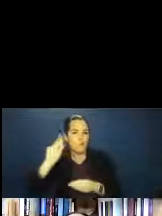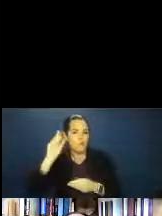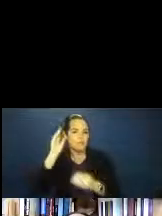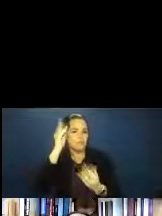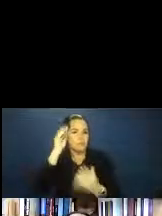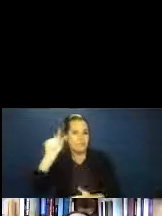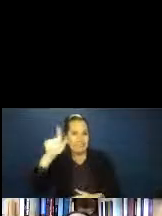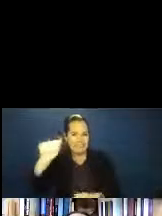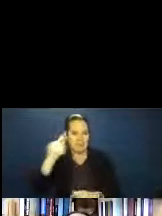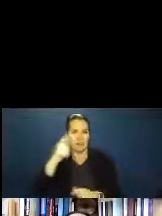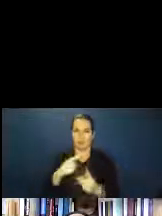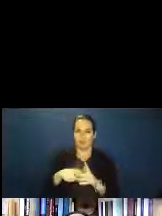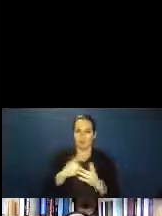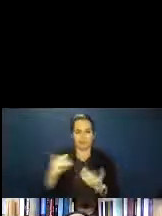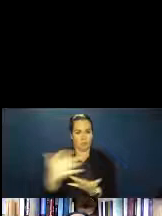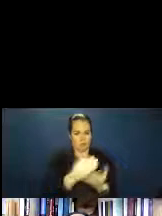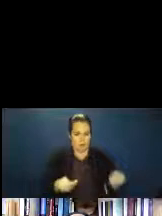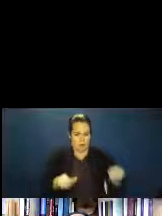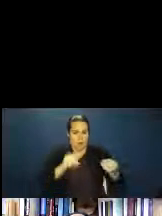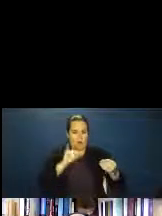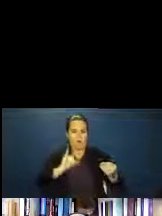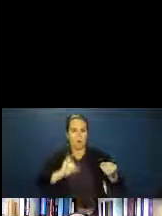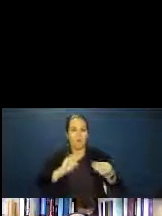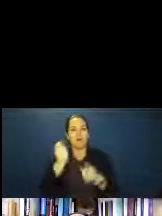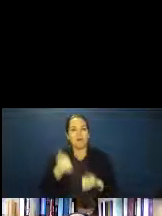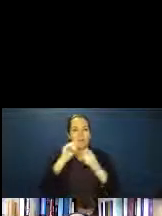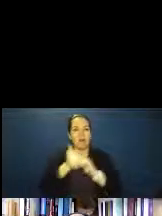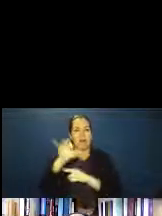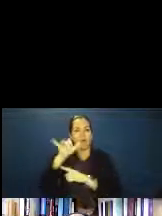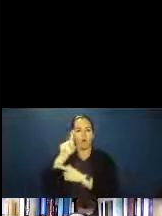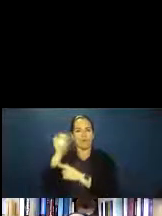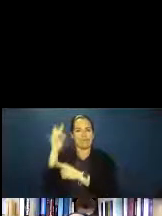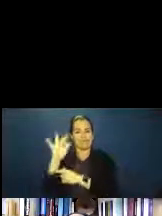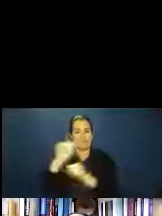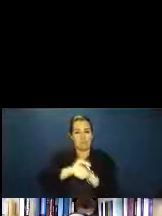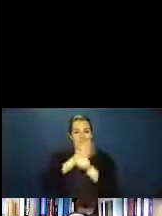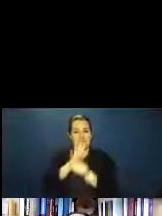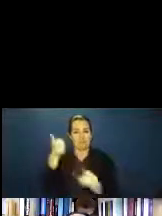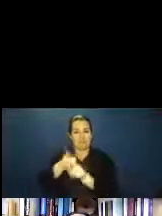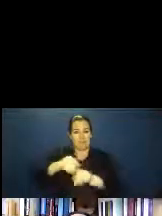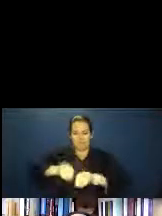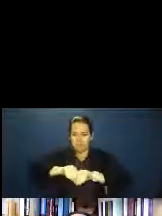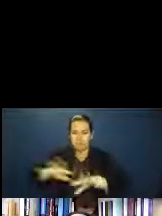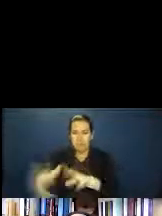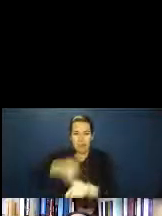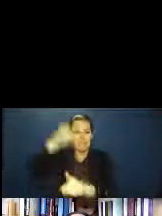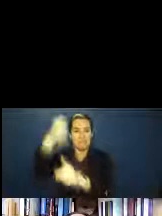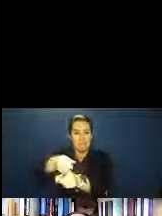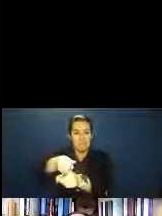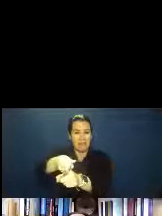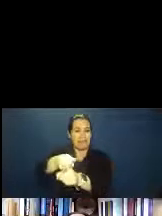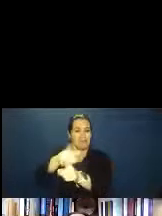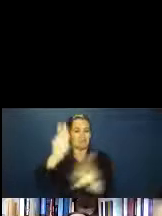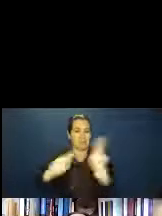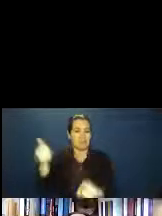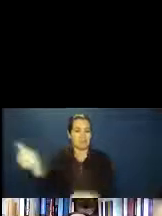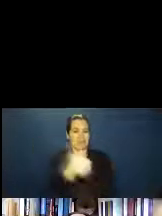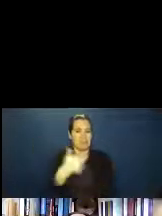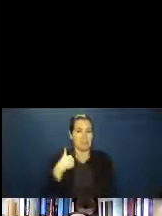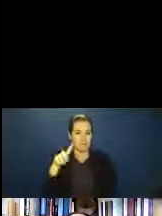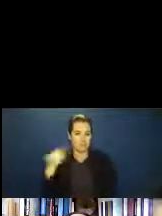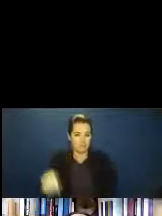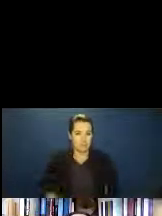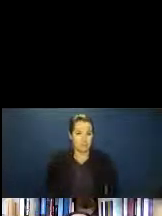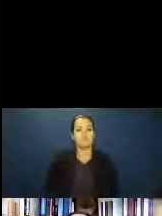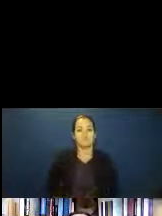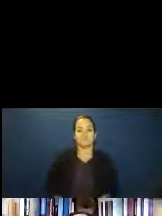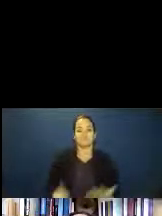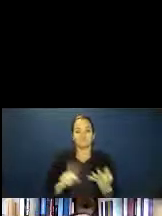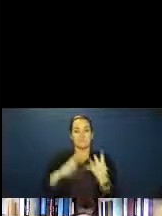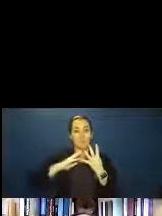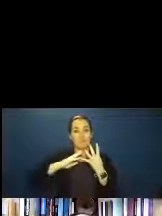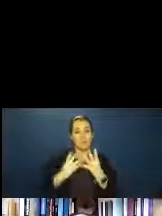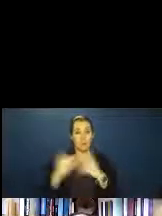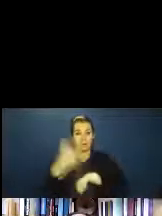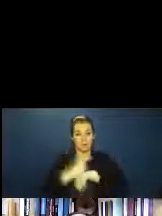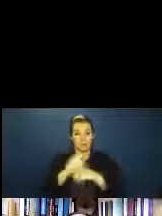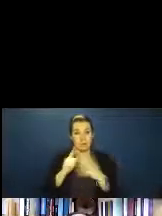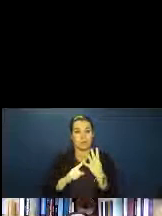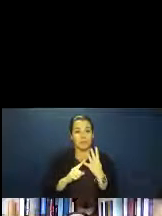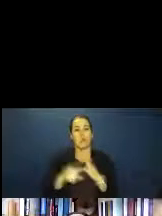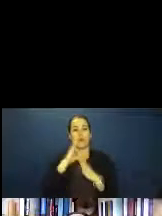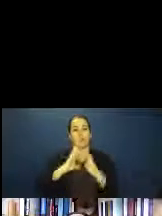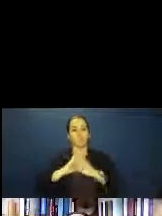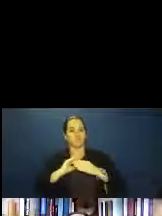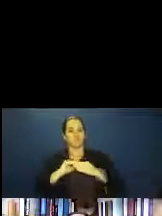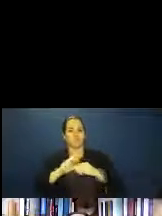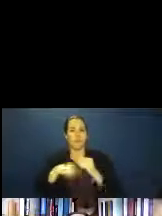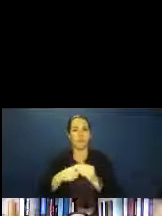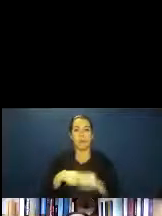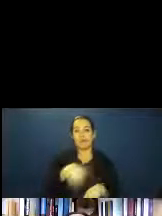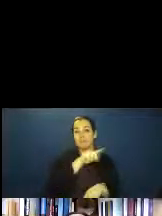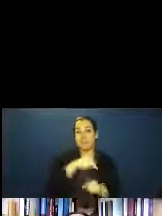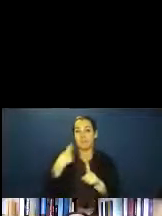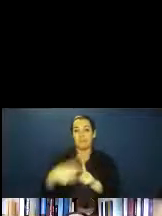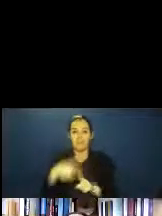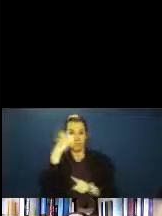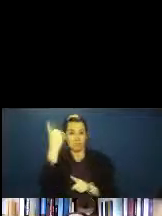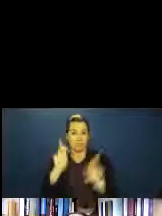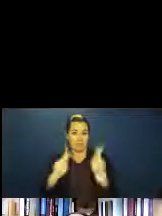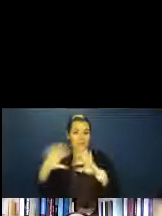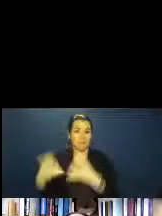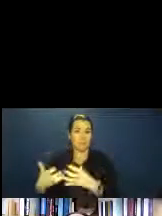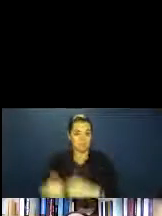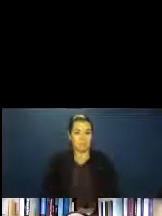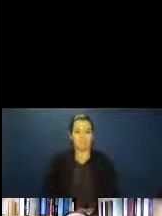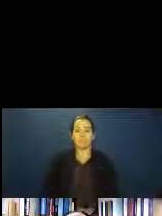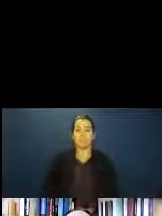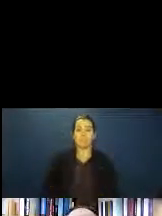will be our federal partners, federal data collection agencies. We'll talk about the latest things that are going on, particularly related to COVID. On day three, we'll have the impact of COVID and we'll have a set of speakers talking about COVID-related data that are coming